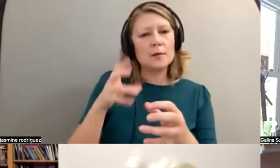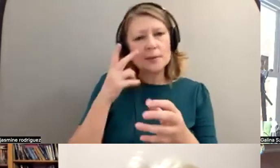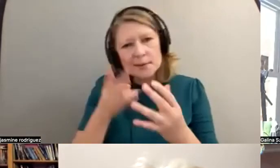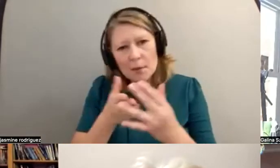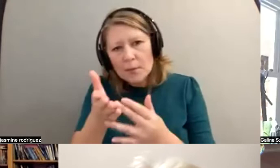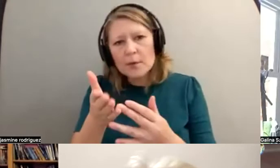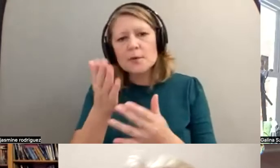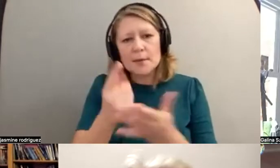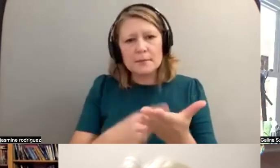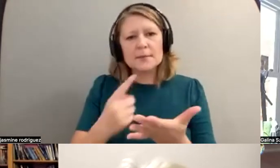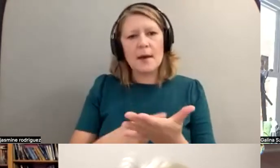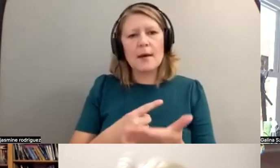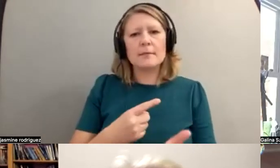sometimes it's not translucent.